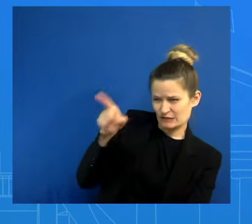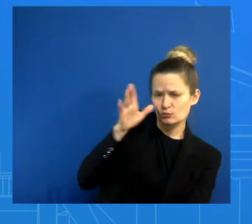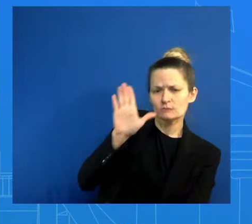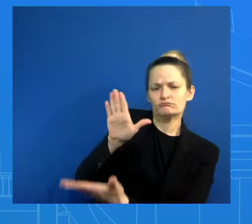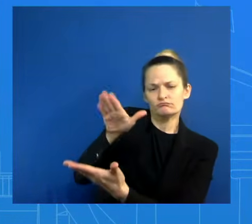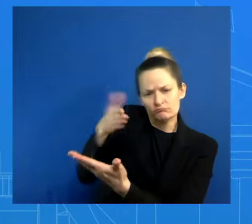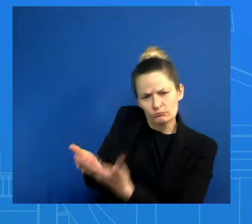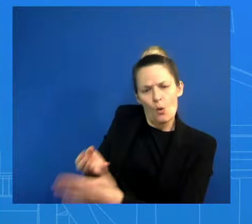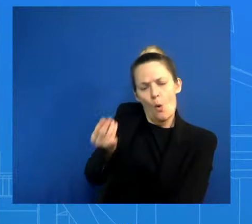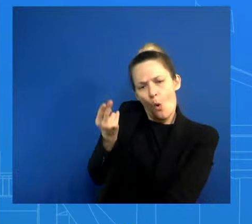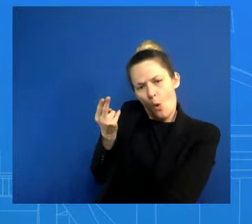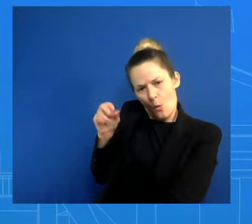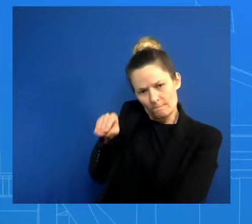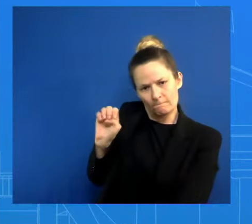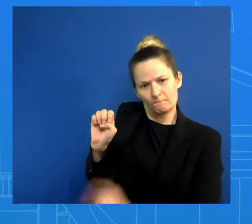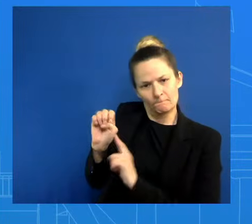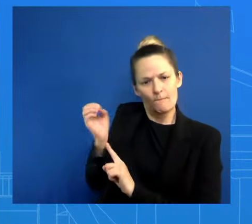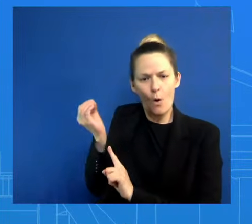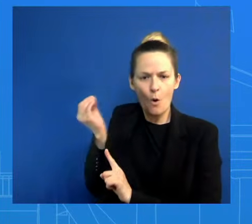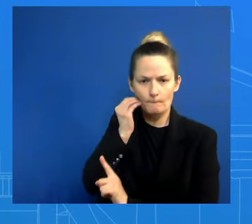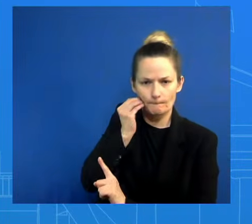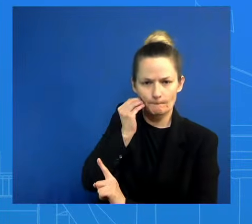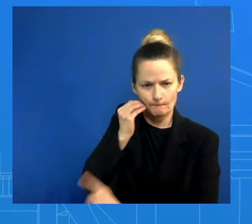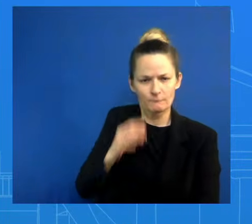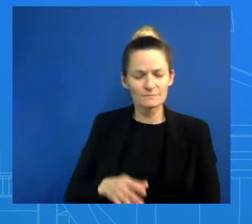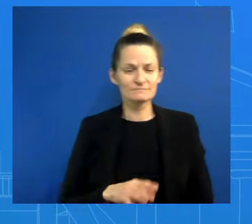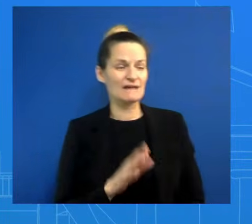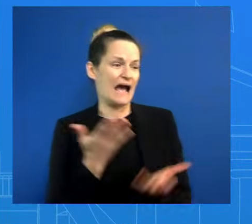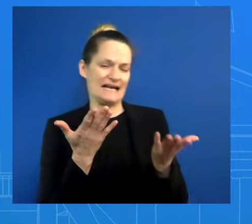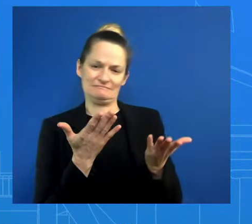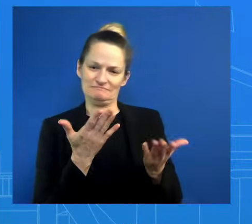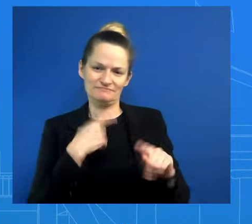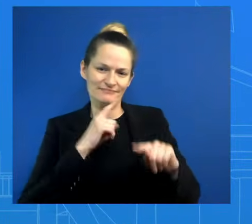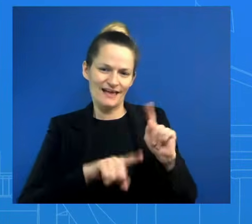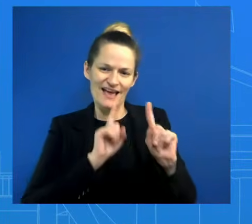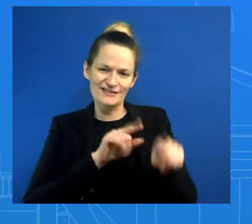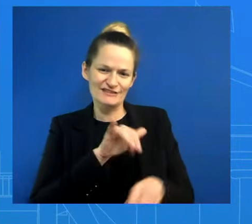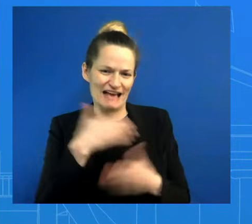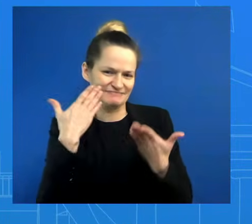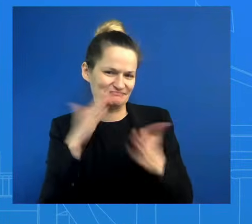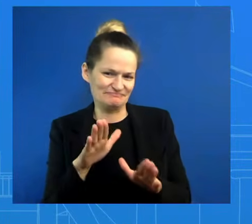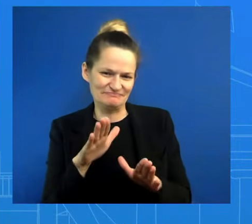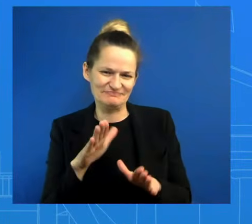Every individual is different, and those decisions are up to them and their families.